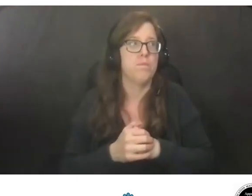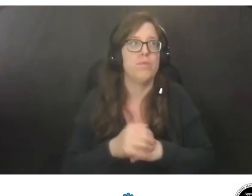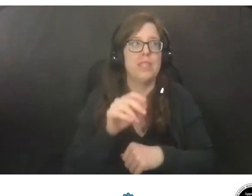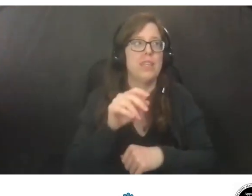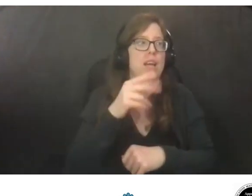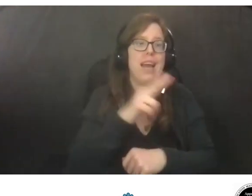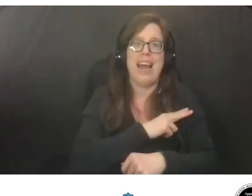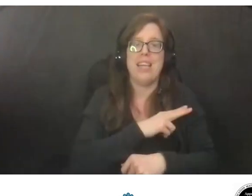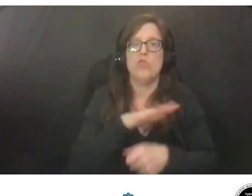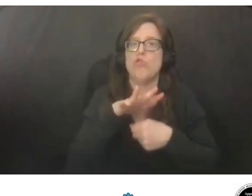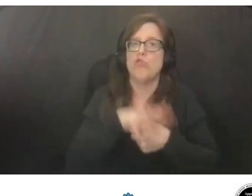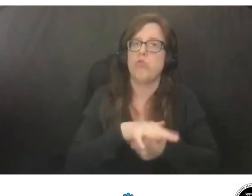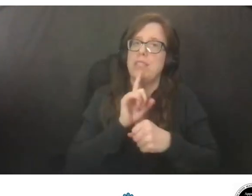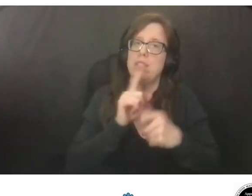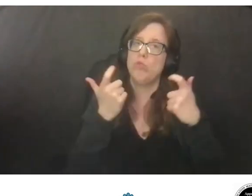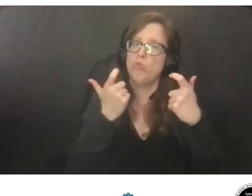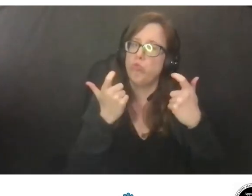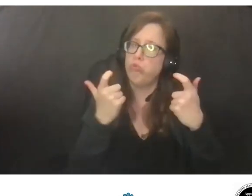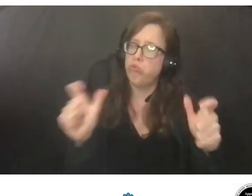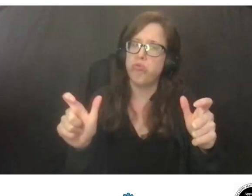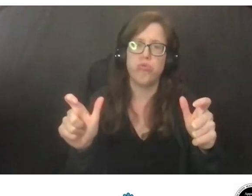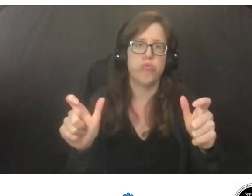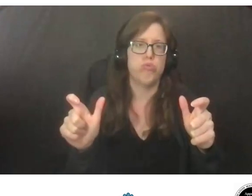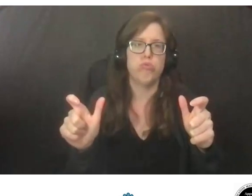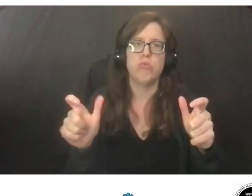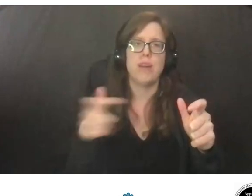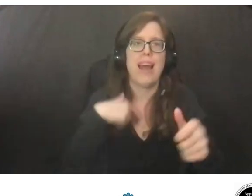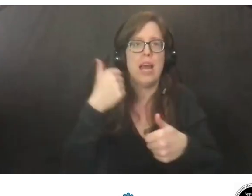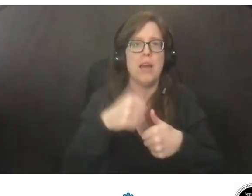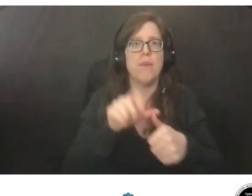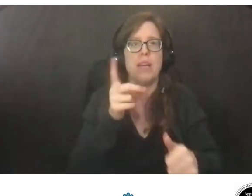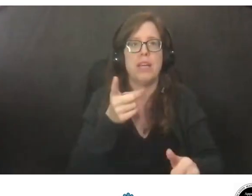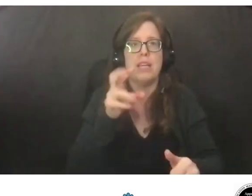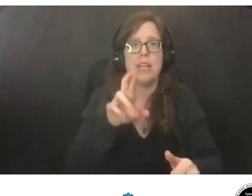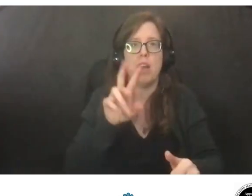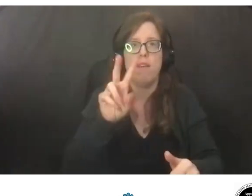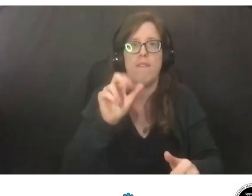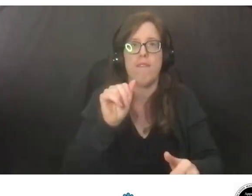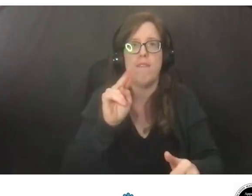Heidi: Stress is huge. It's huge. I remember Dr. van Dijk talking about that, too,